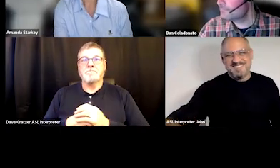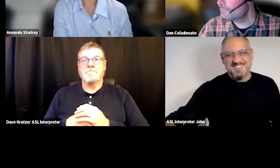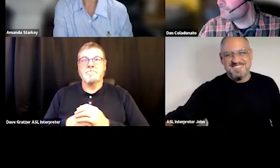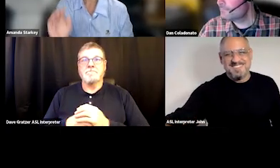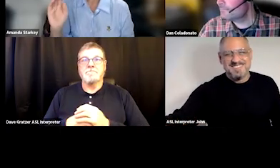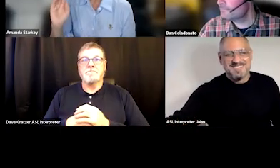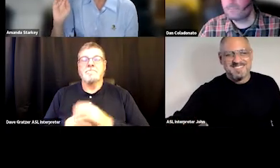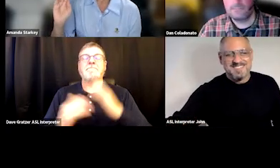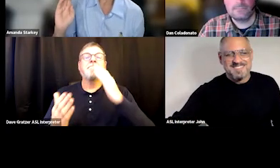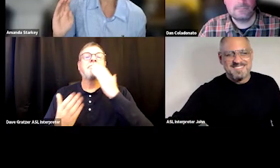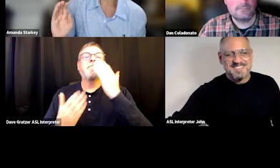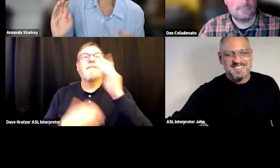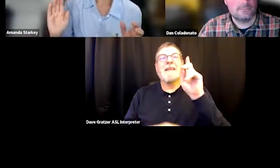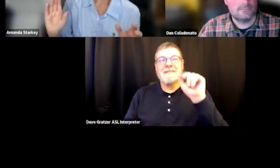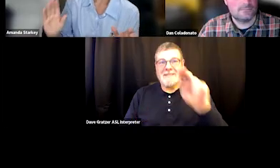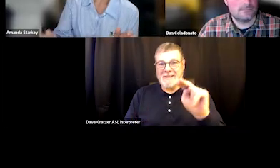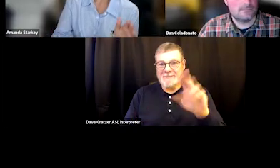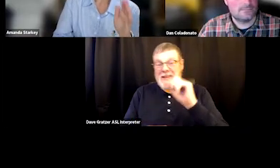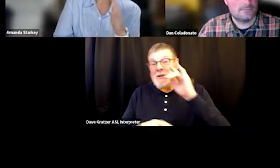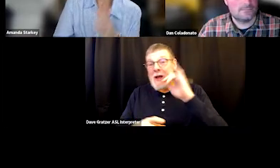Thanks, Dan. All right, so like Dan said,